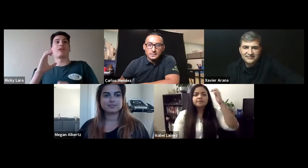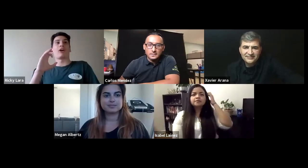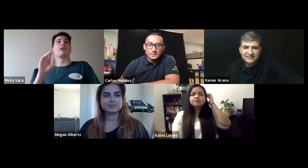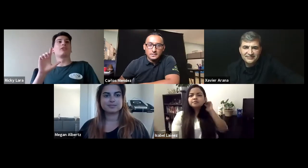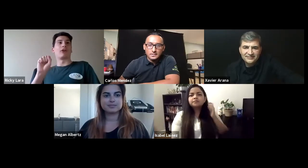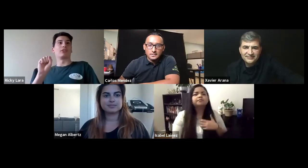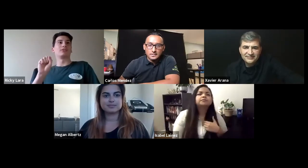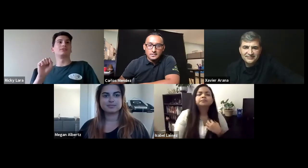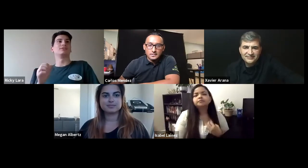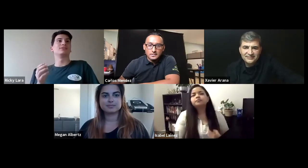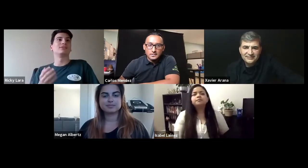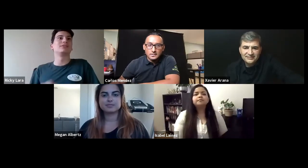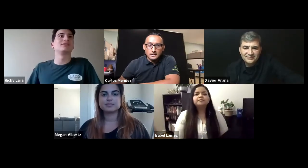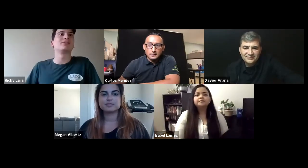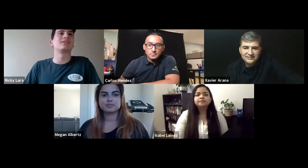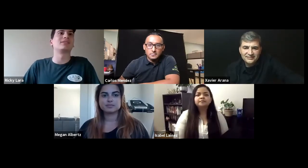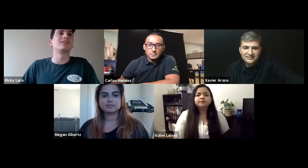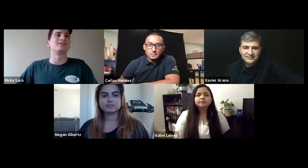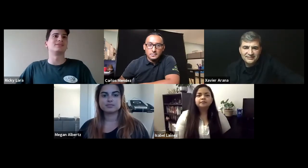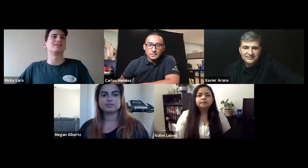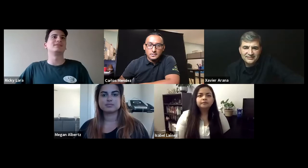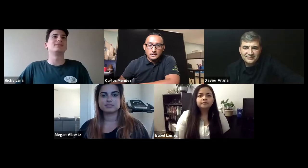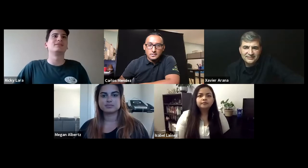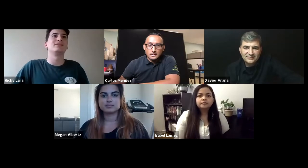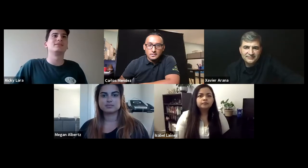So, we're going to start with Carlos.